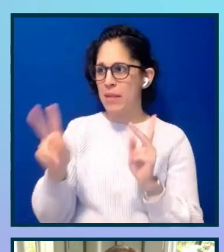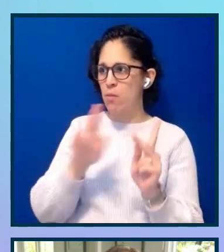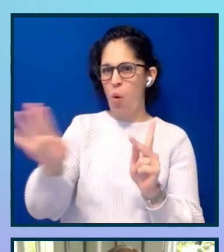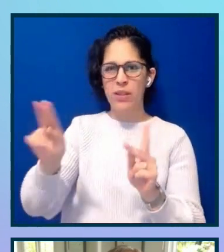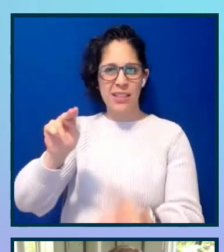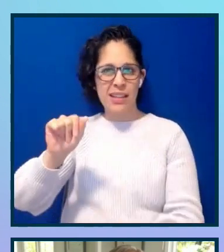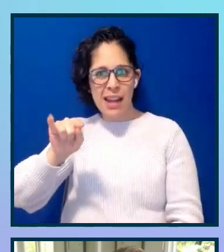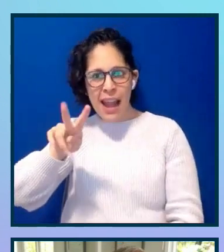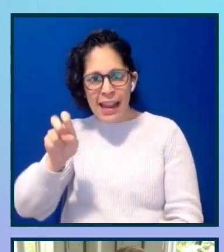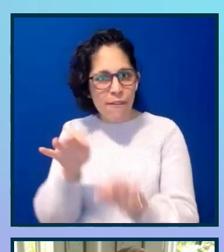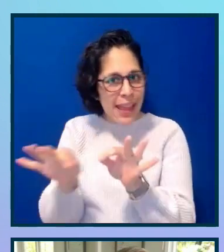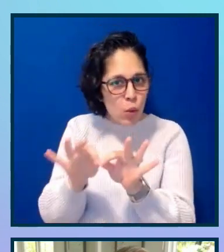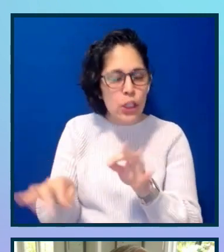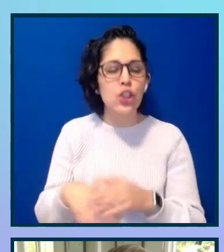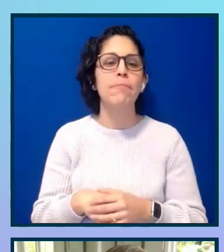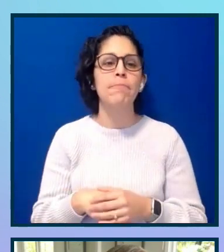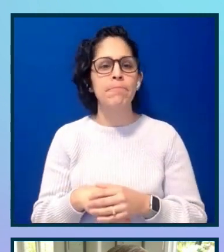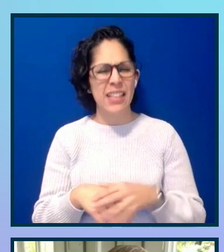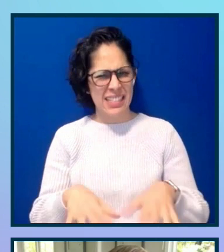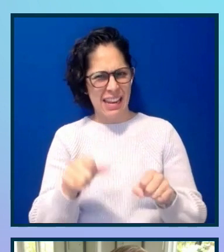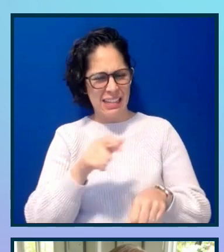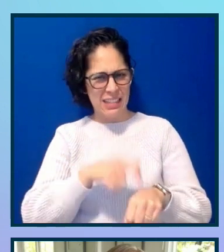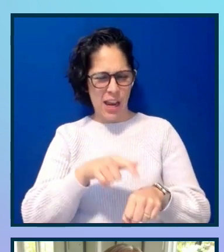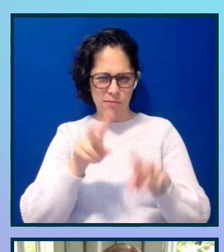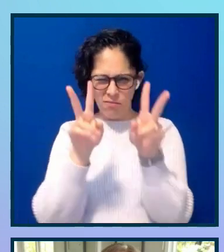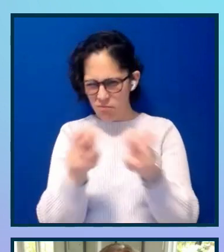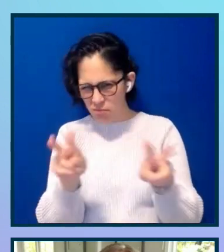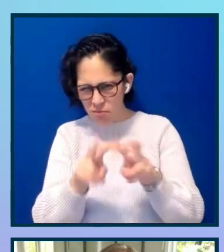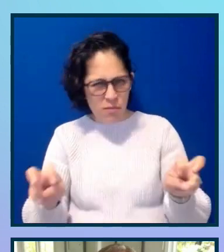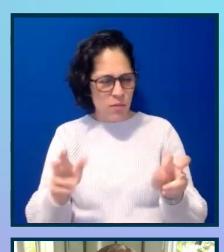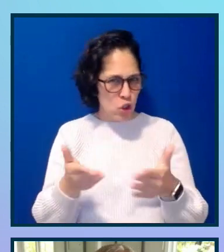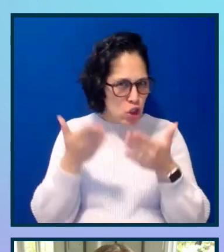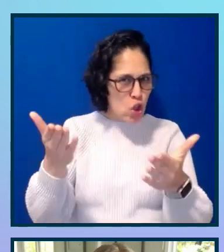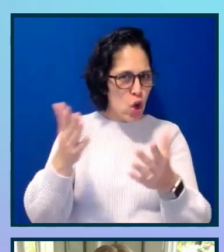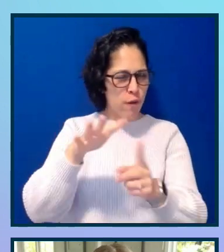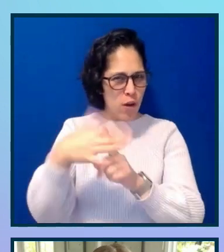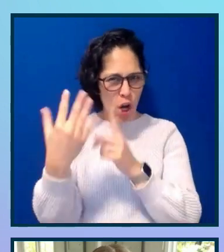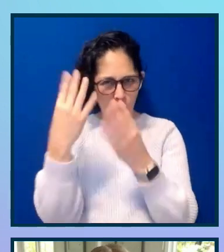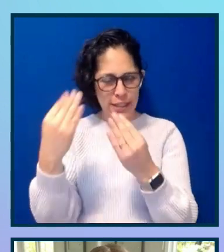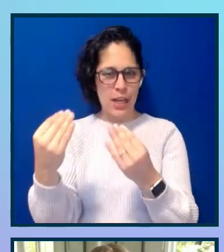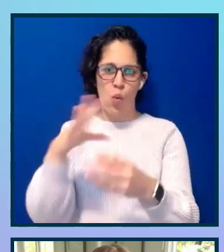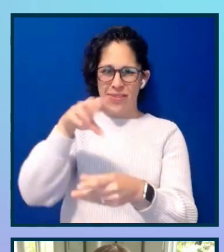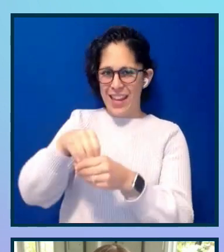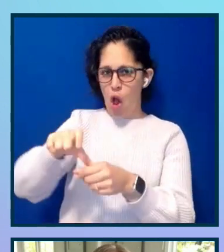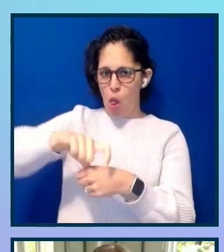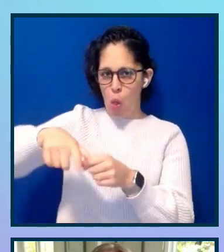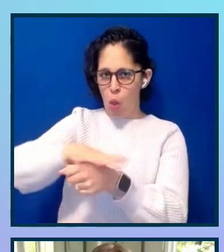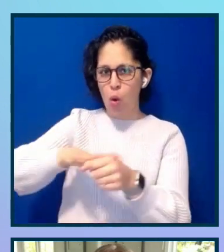and spending time looking at what it means to serve content in a localized region, so I've dealt with millions of assets